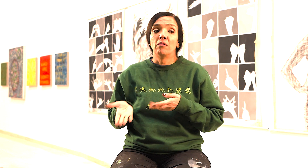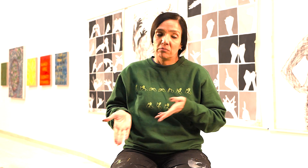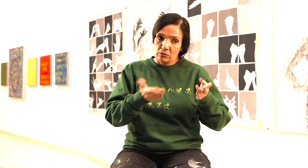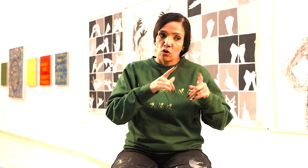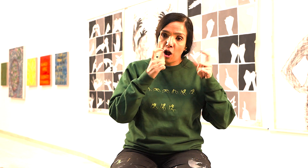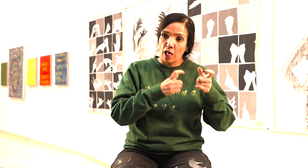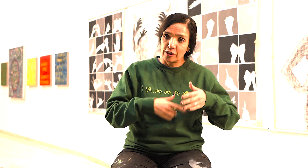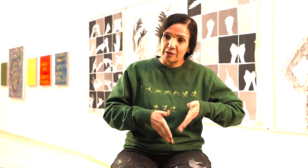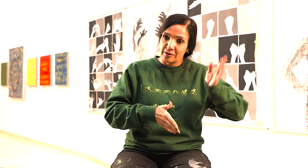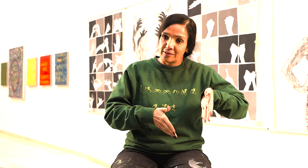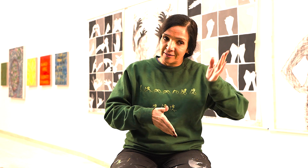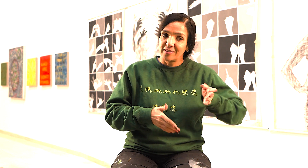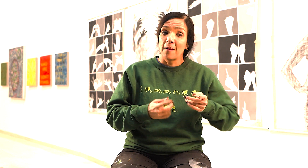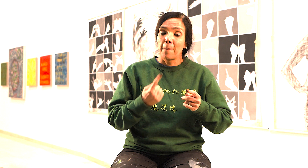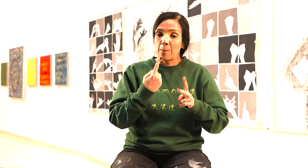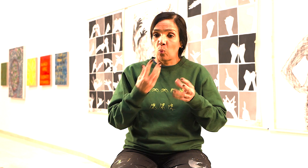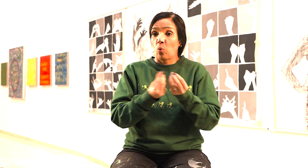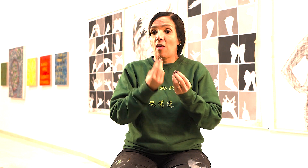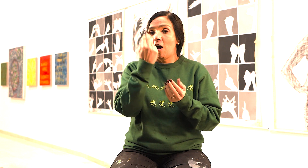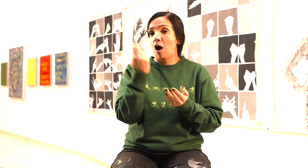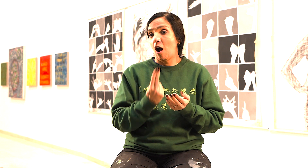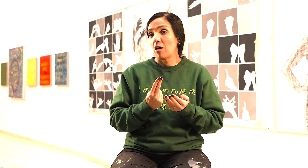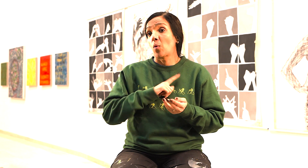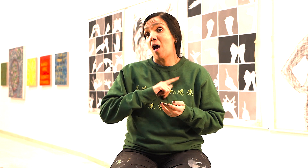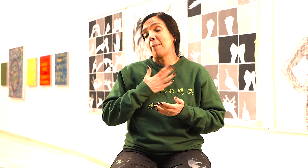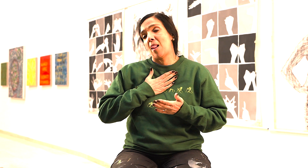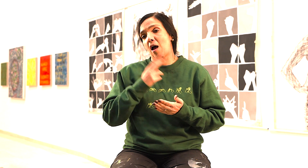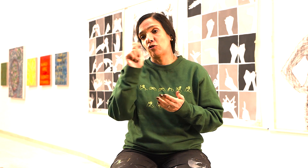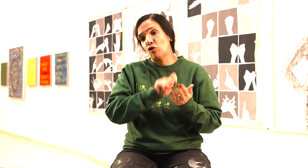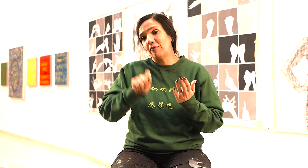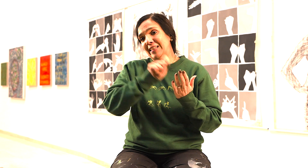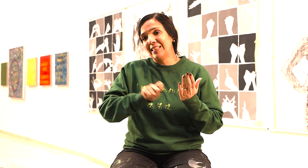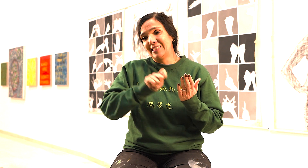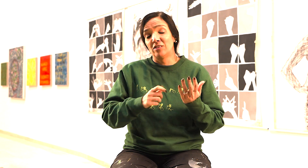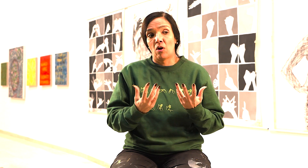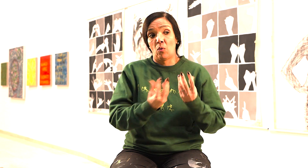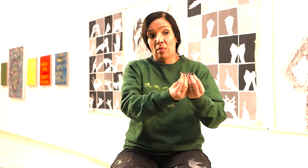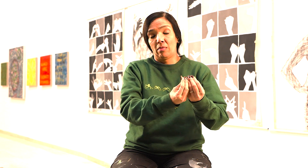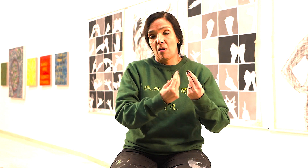so, that's why I went to college, but I did it along with art, because I love drawing.